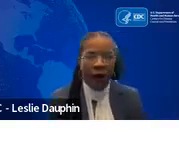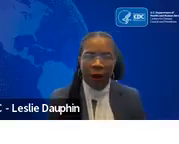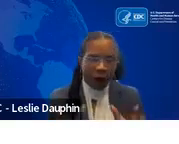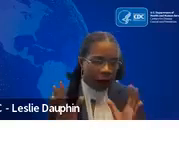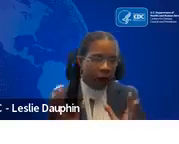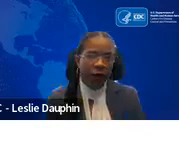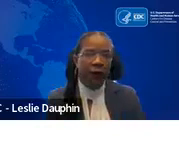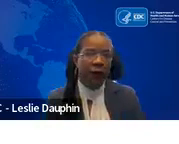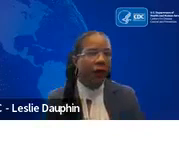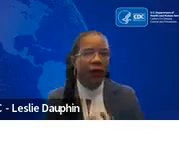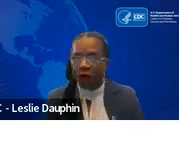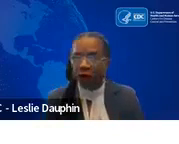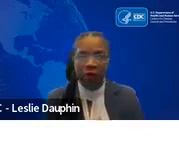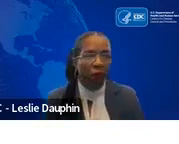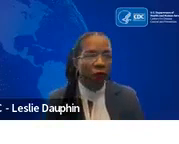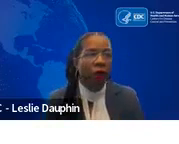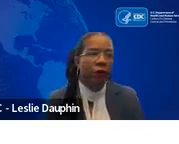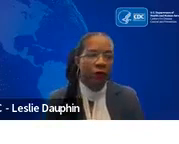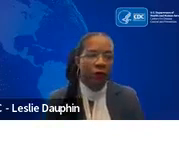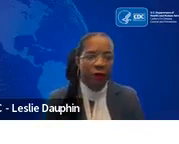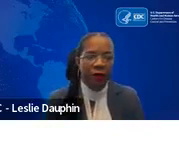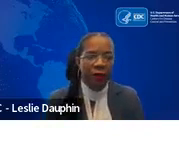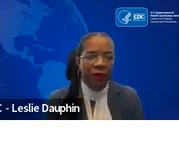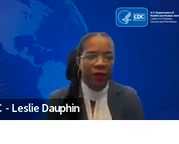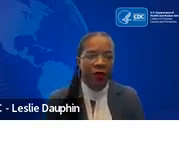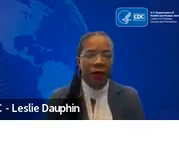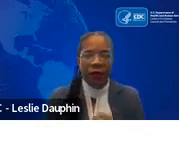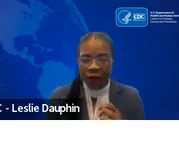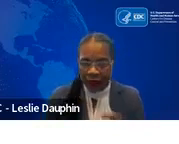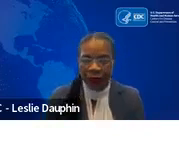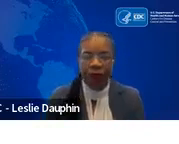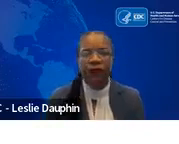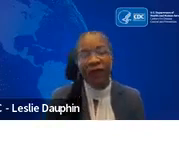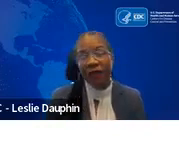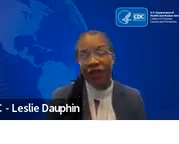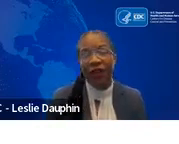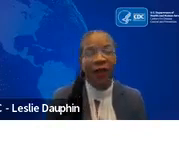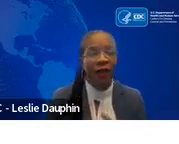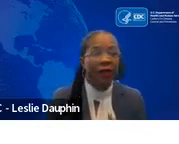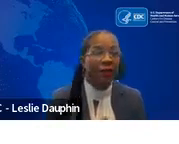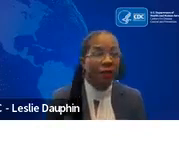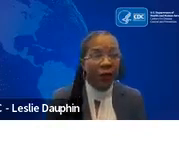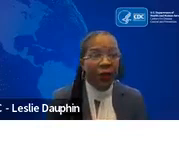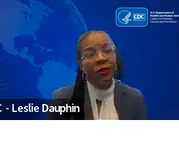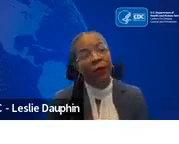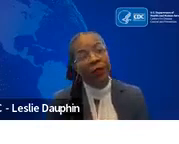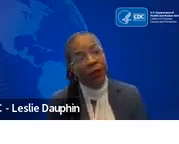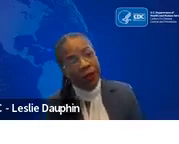On component B, continuing to work with those recipients on improving and sharing lessons learned so we can use